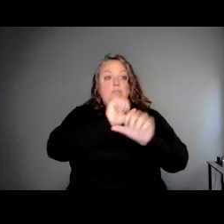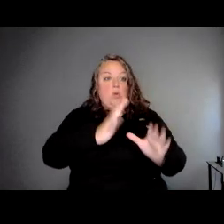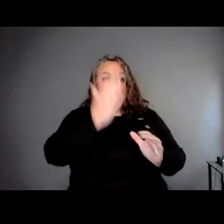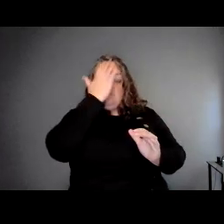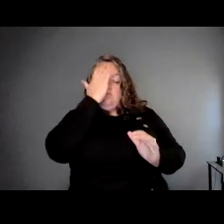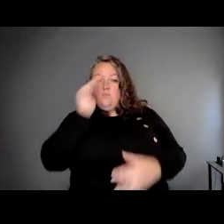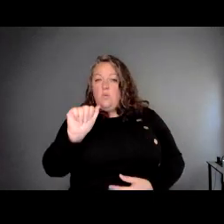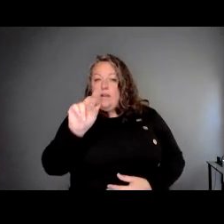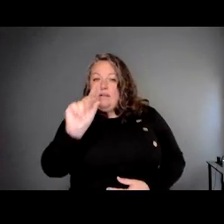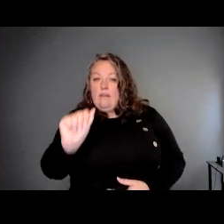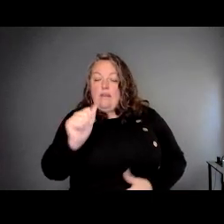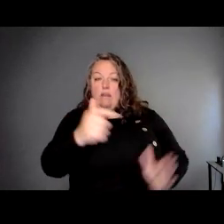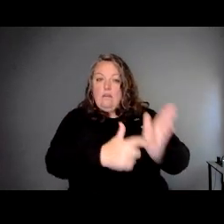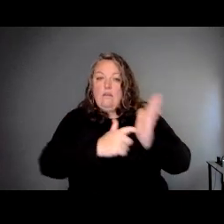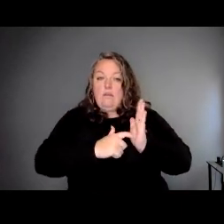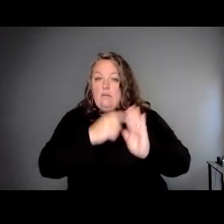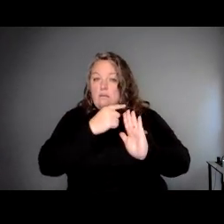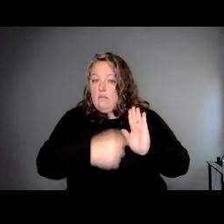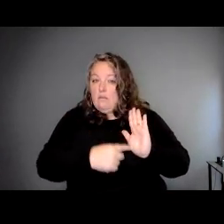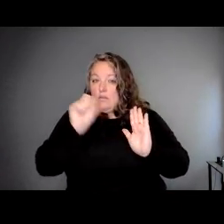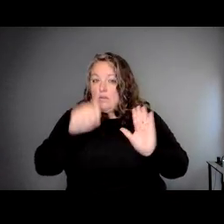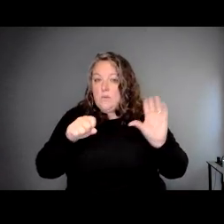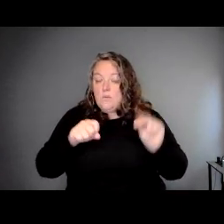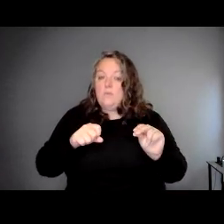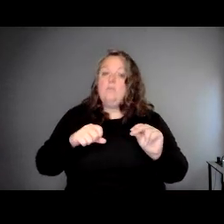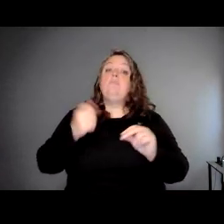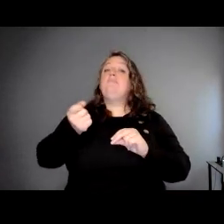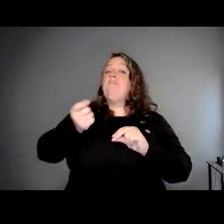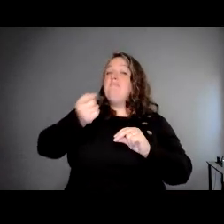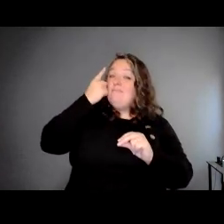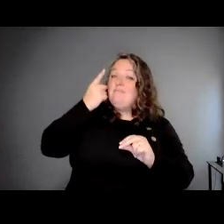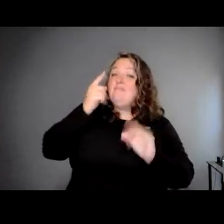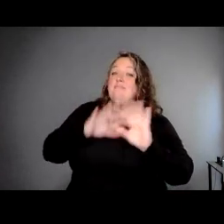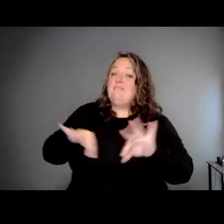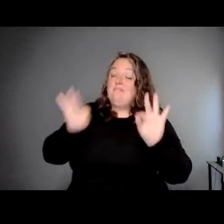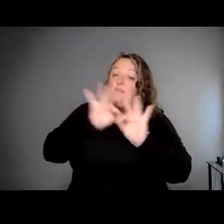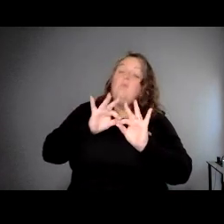obligations. We need to make sure they understand the importance of reasonable modifications to